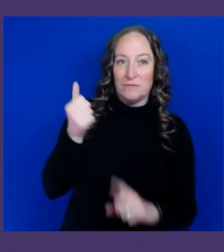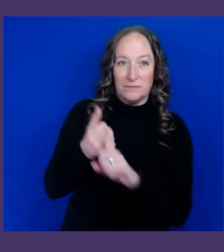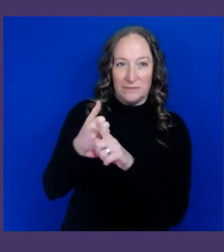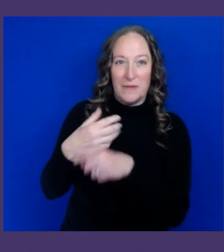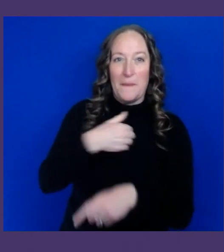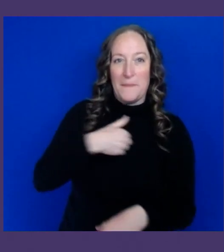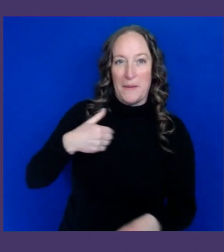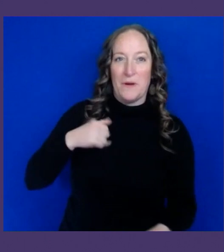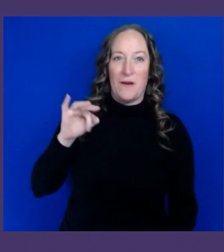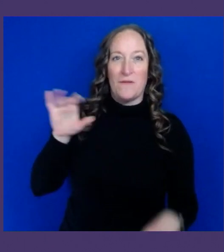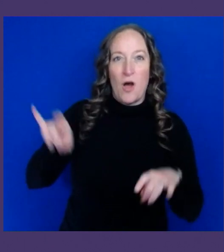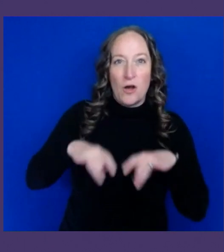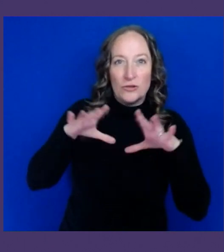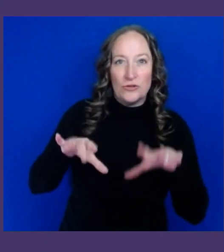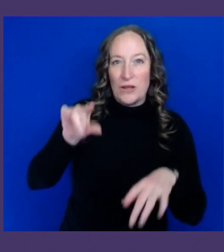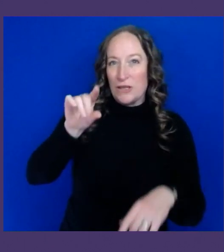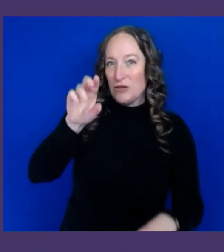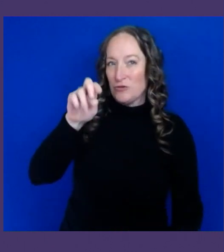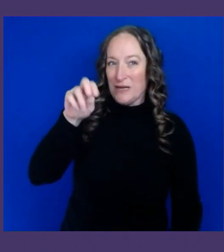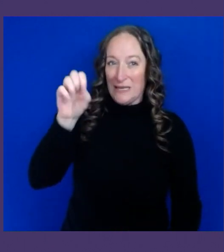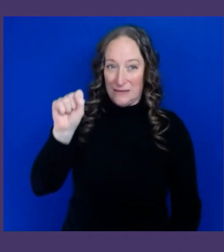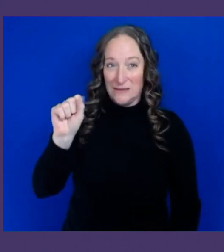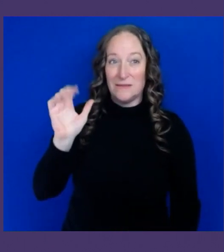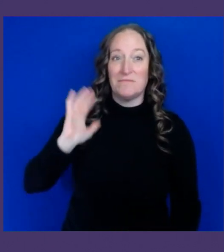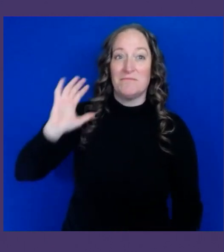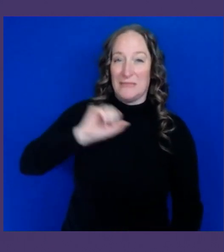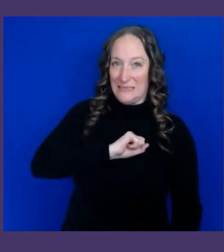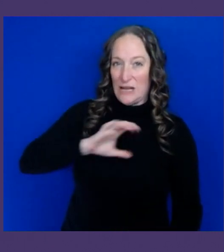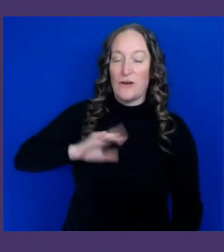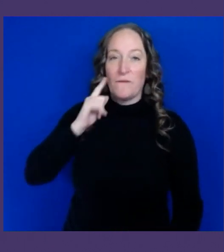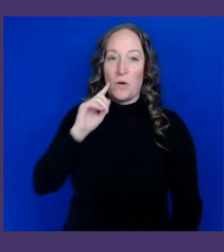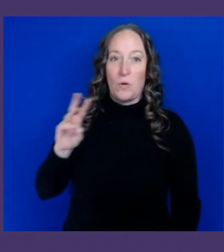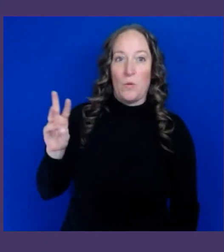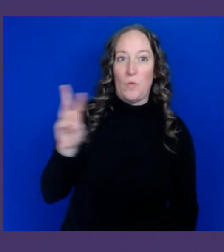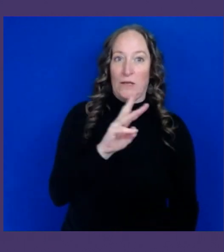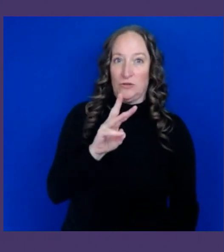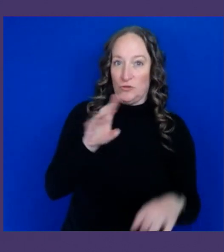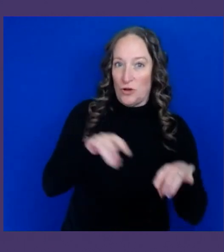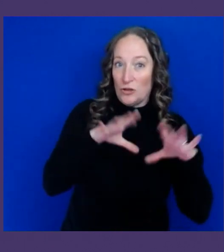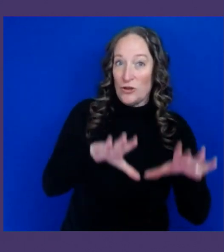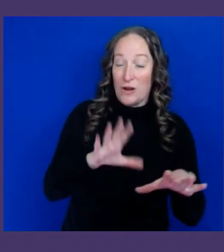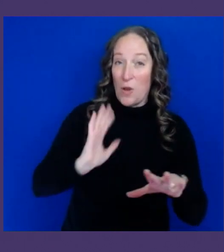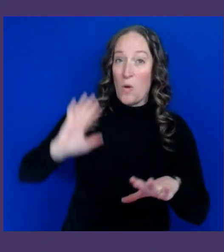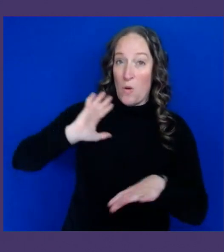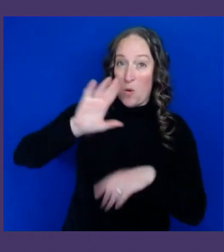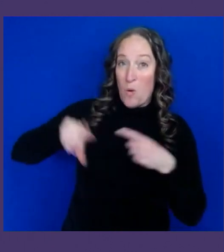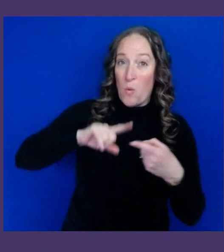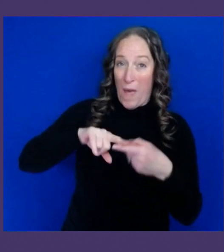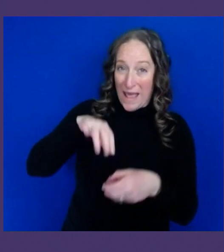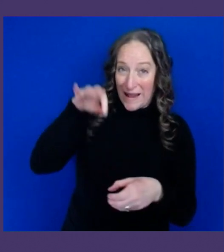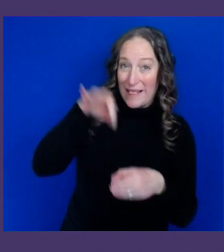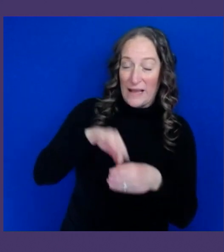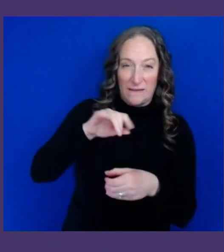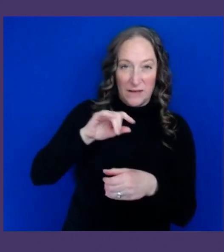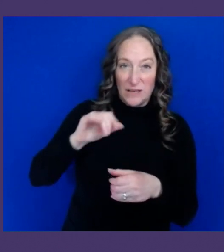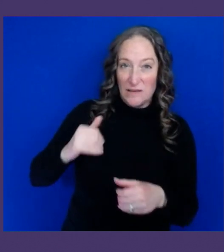At the time he was elected, he was the youngest person to be elected to Australia Senate and he is the first and only person with